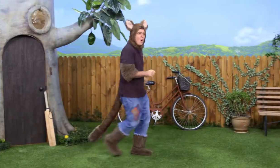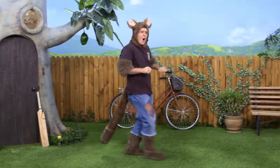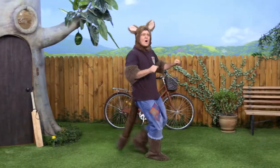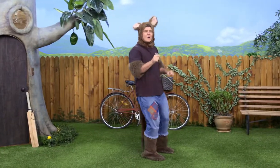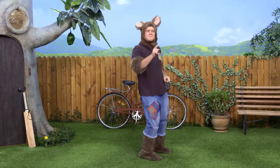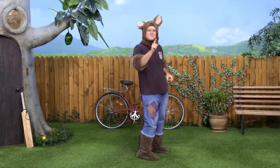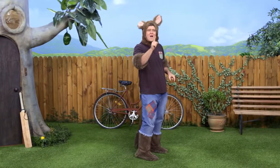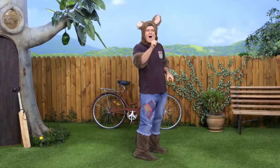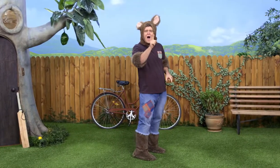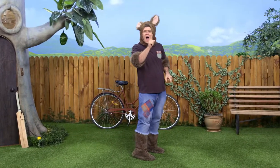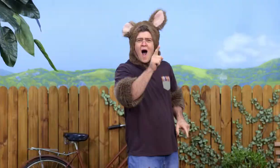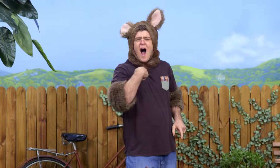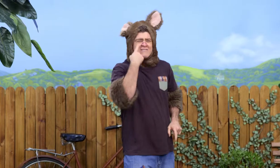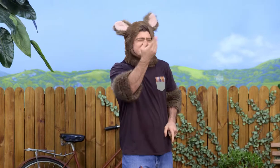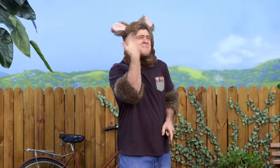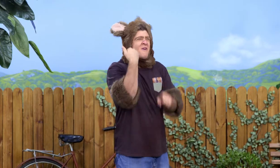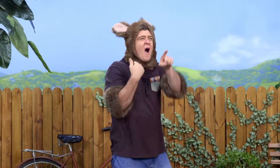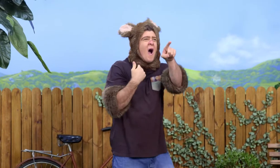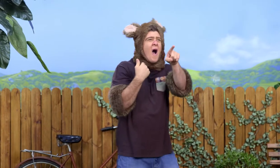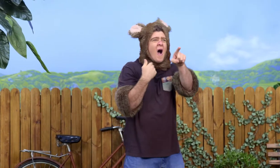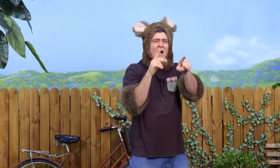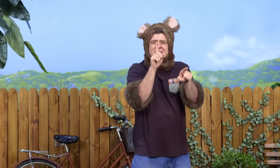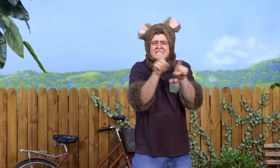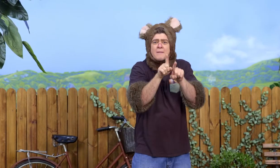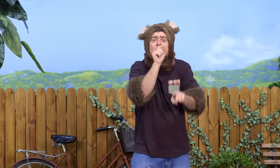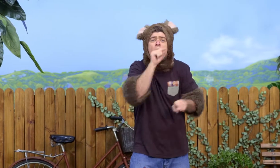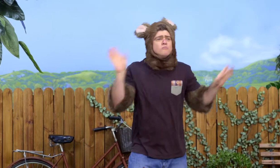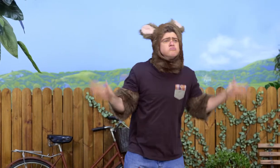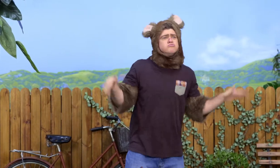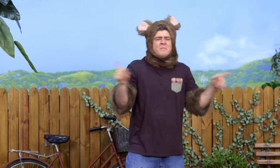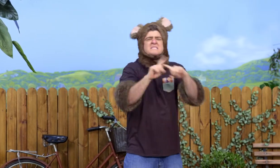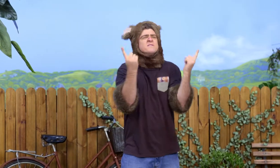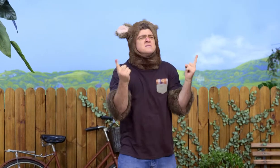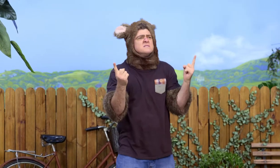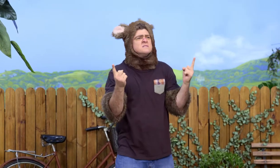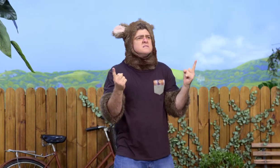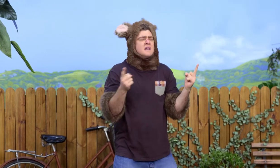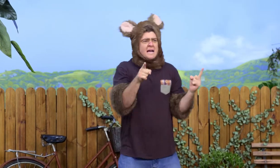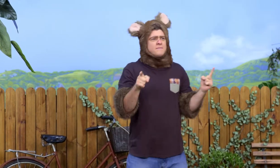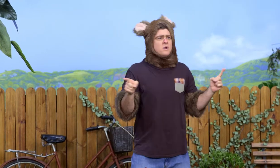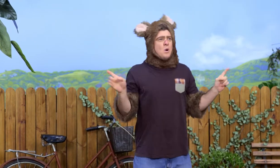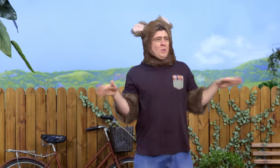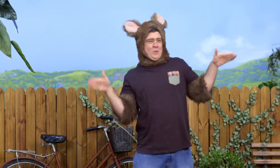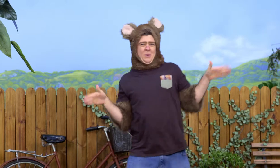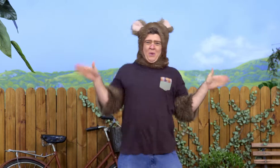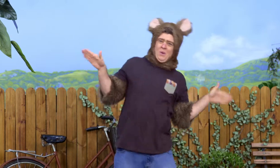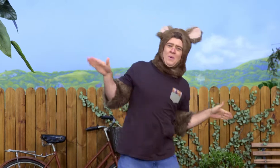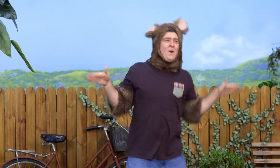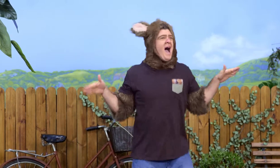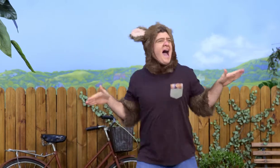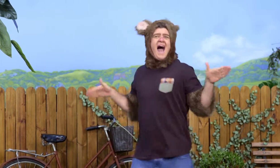Huh? Oh! I've seen THEM before. They fly like a bird. But they're bit different. They fly like this.